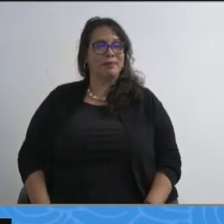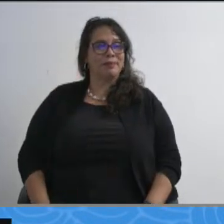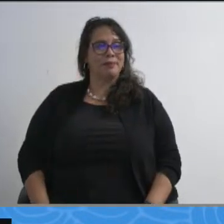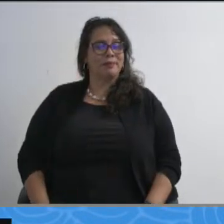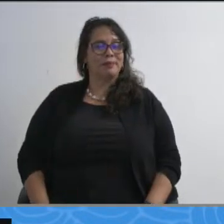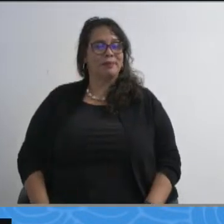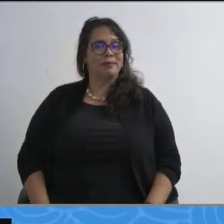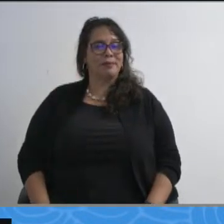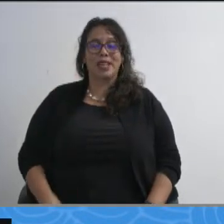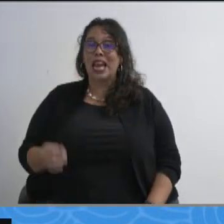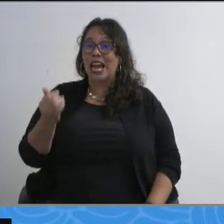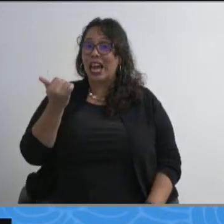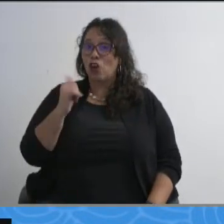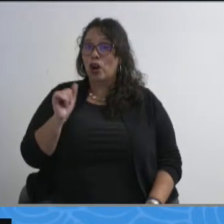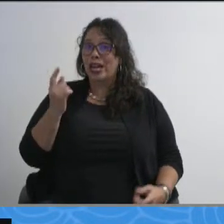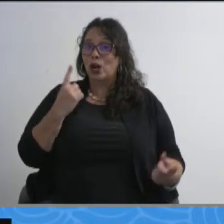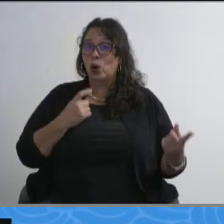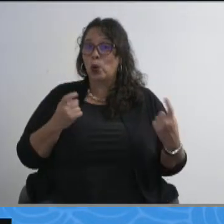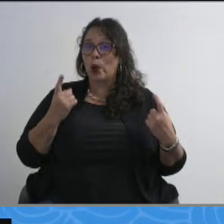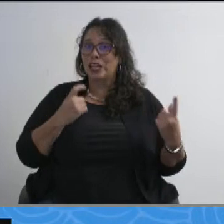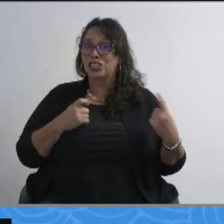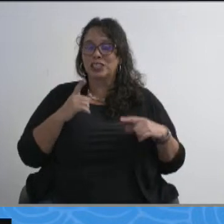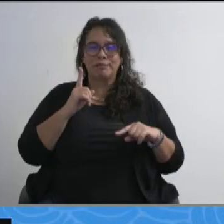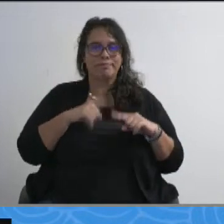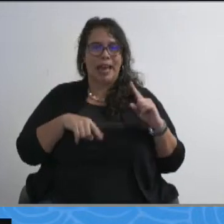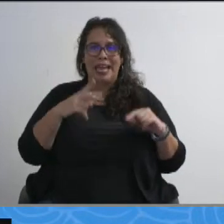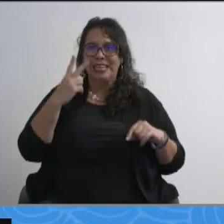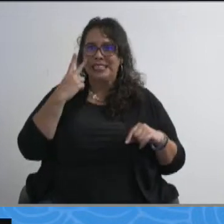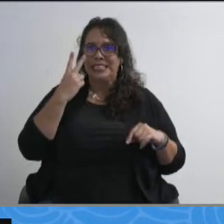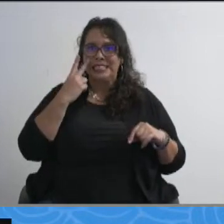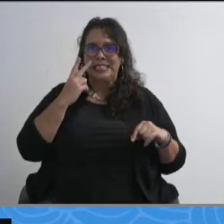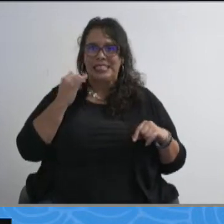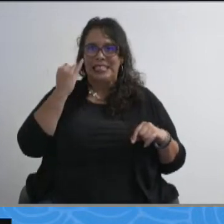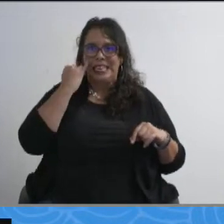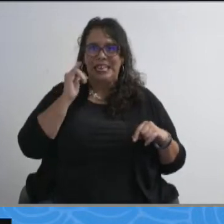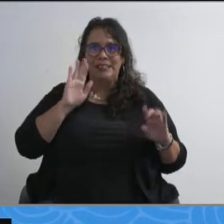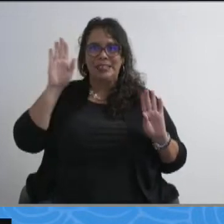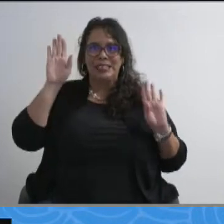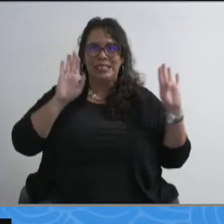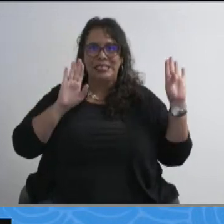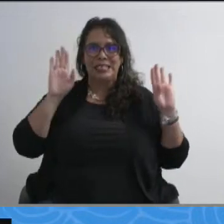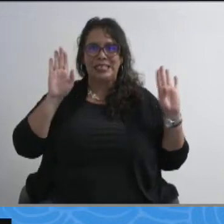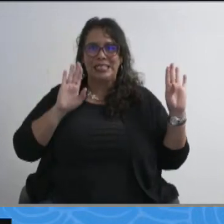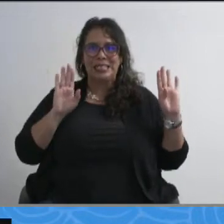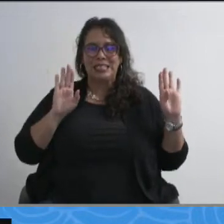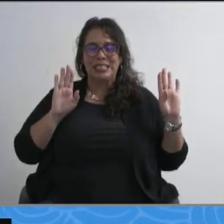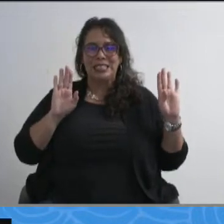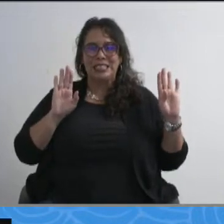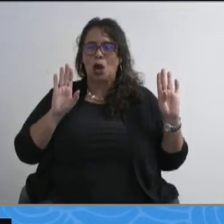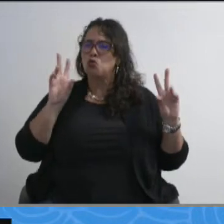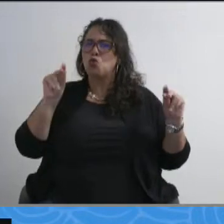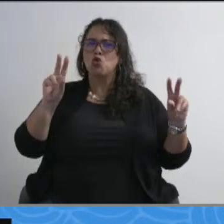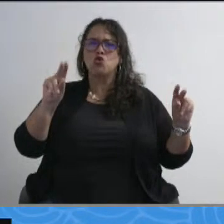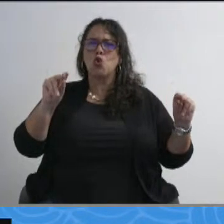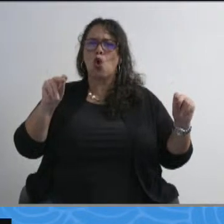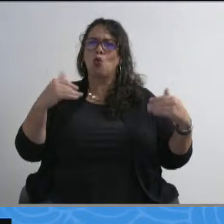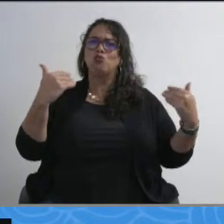I can't see if there's any hands up. Carmen, are we good to keep going? Yeah, we're good to keep going, Rebecca. Thank you. - [Rebecca] Okay, okay. Perfect.